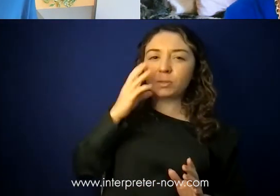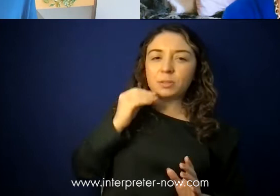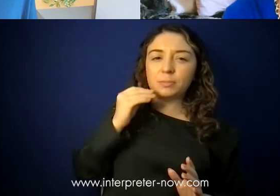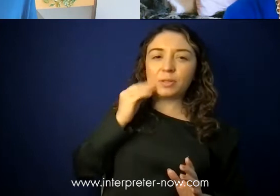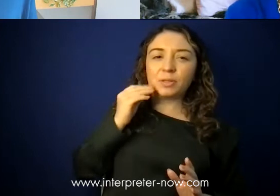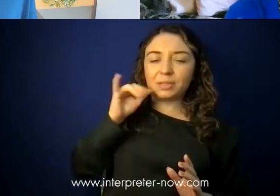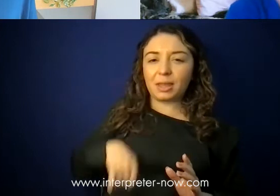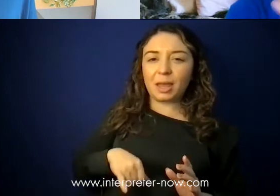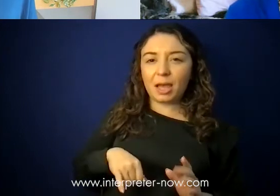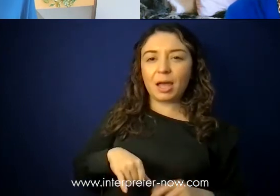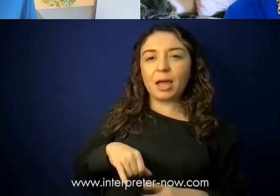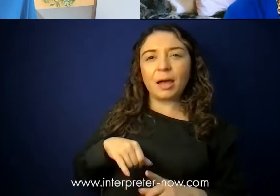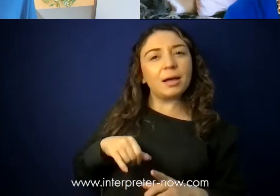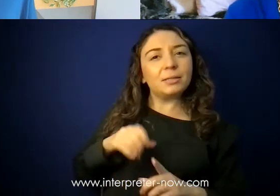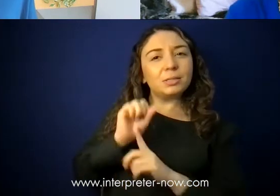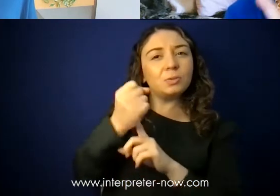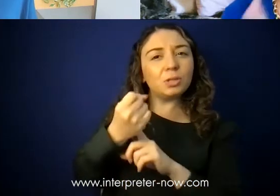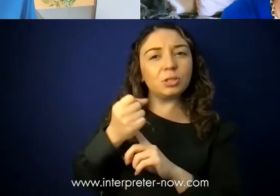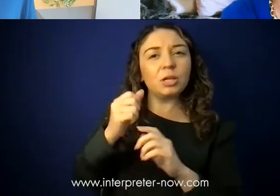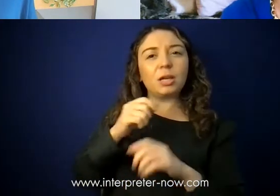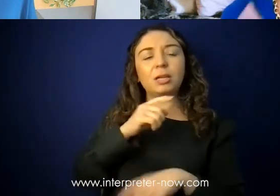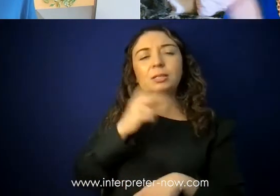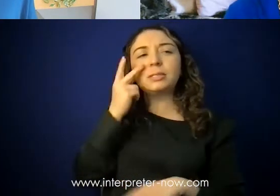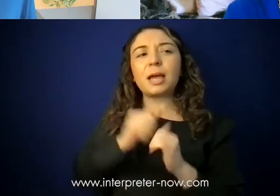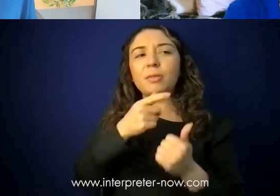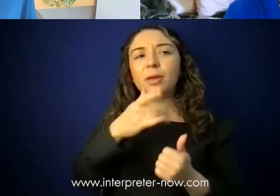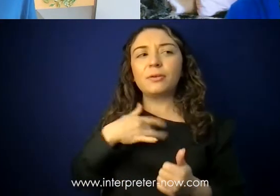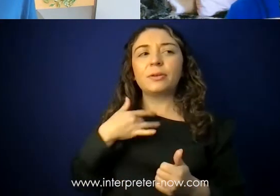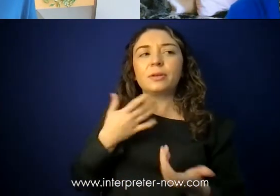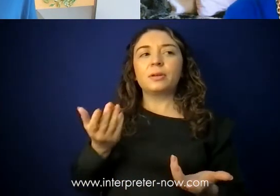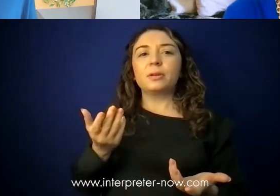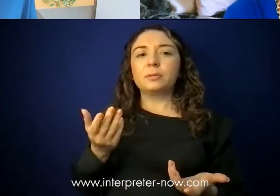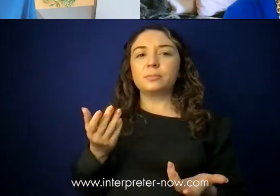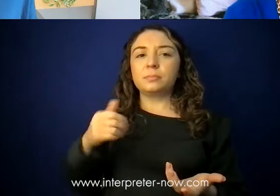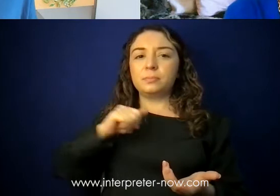who might not be, how they might be feeling, and testing that out, actually, for your own learning as well.